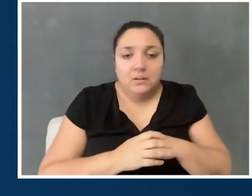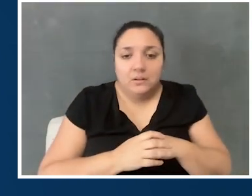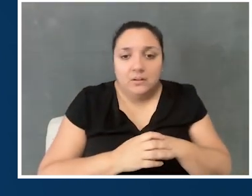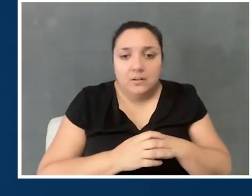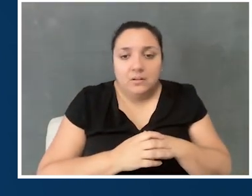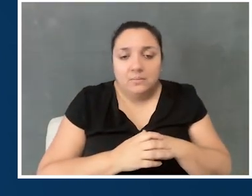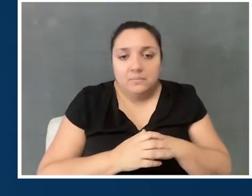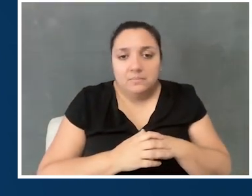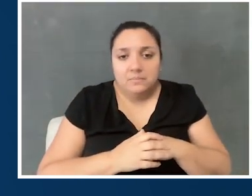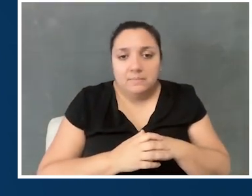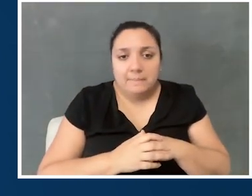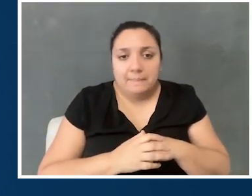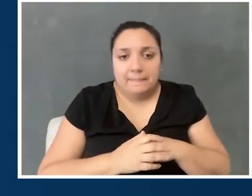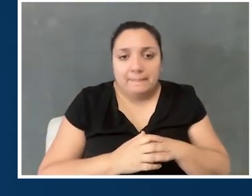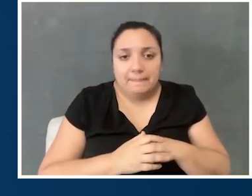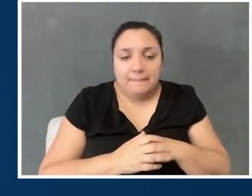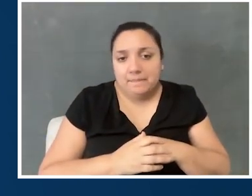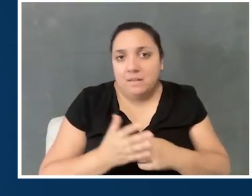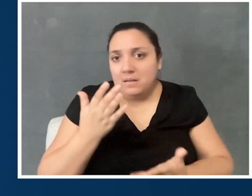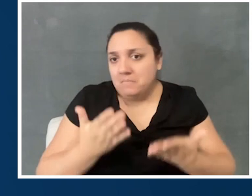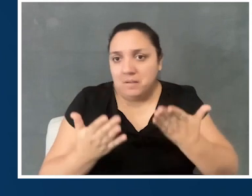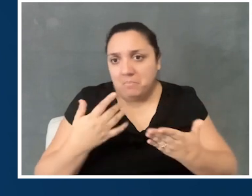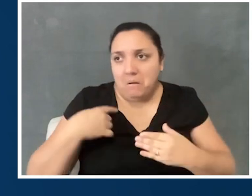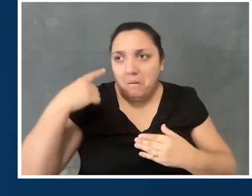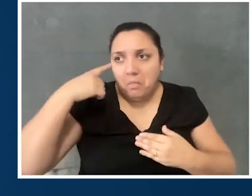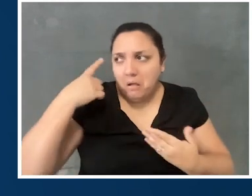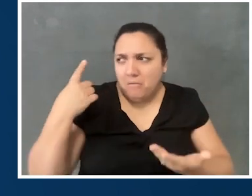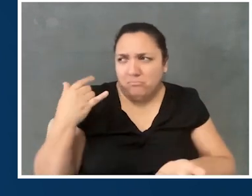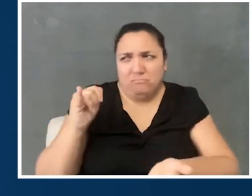"Oh wow, I don't know "that I would be able to see ASL and AI."